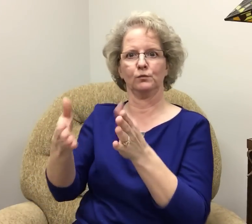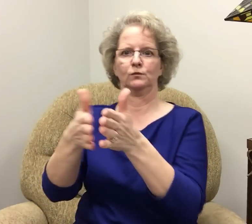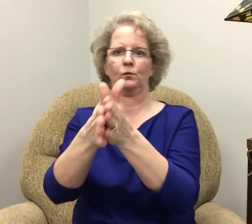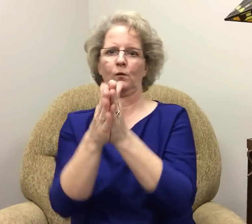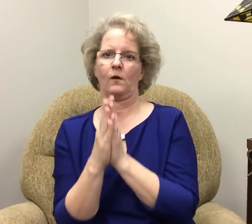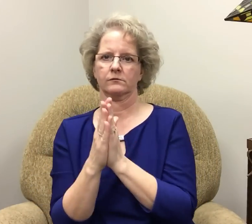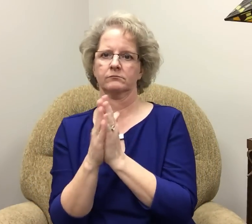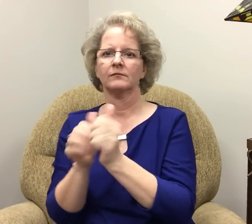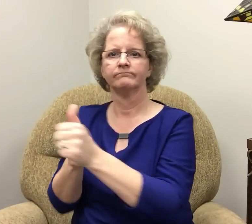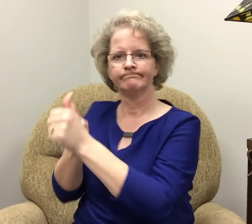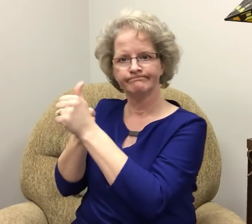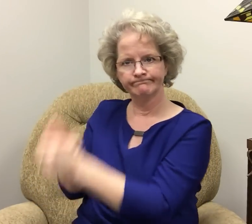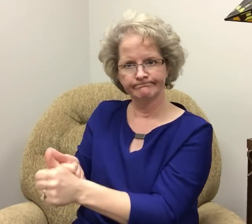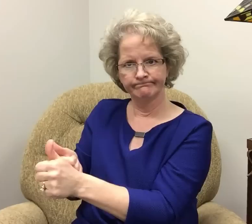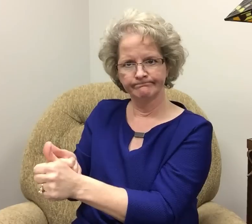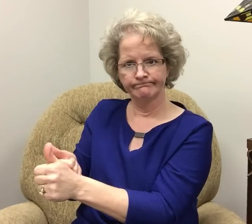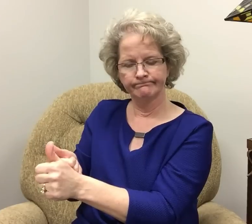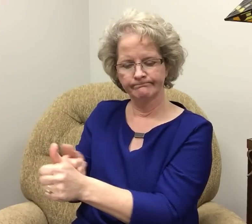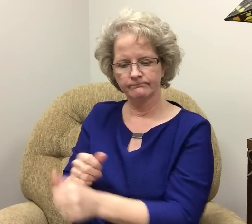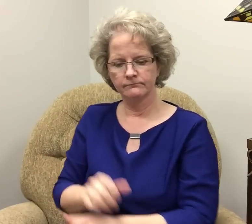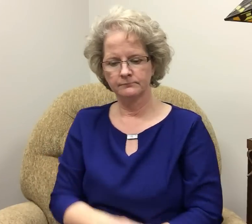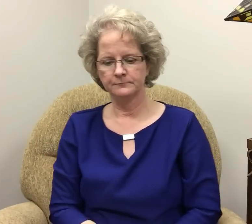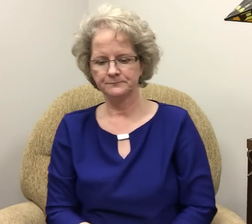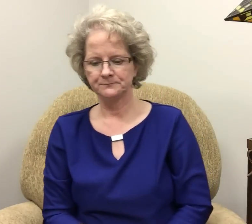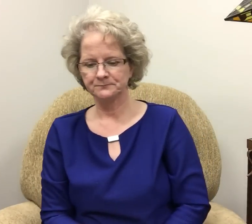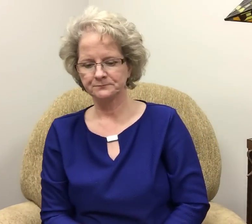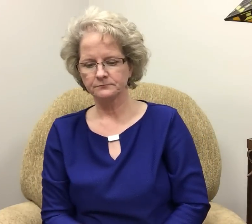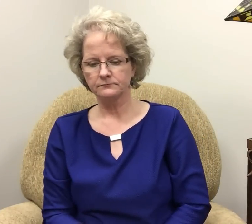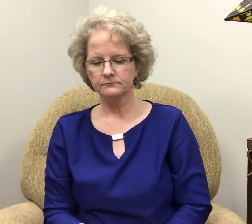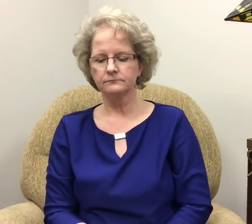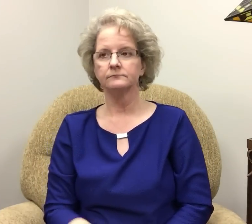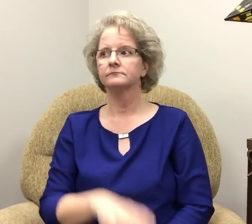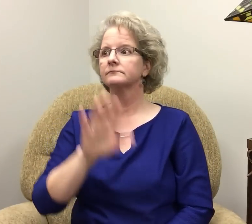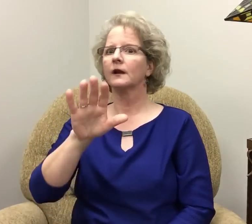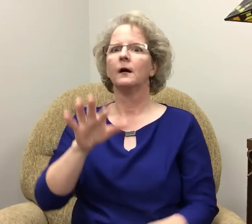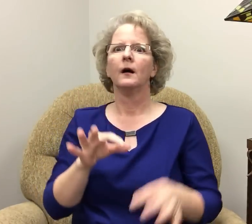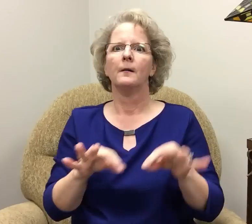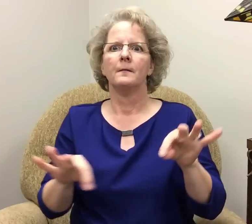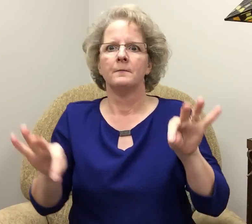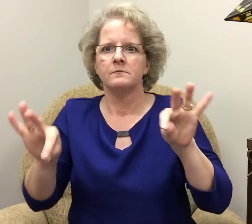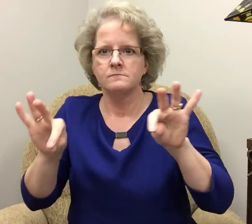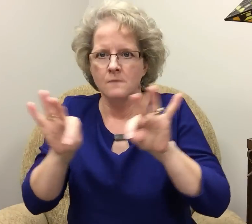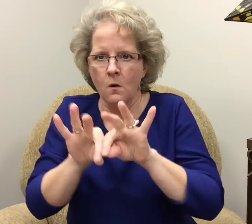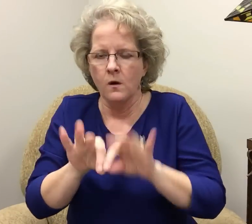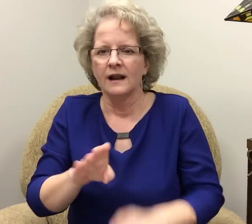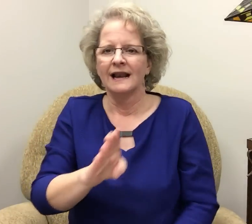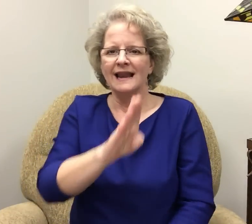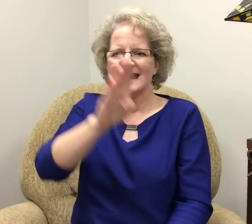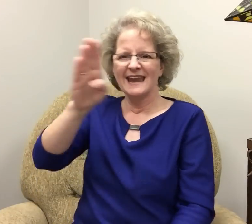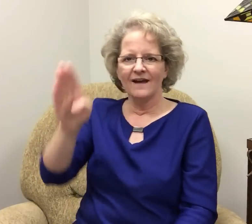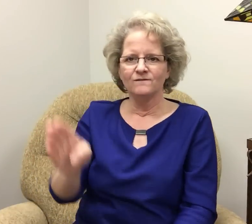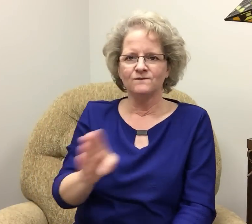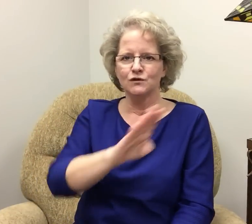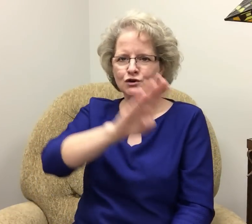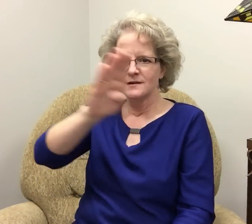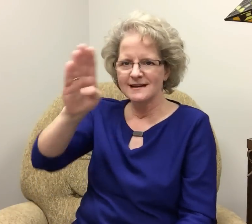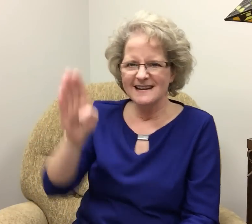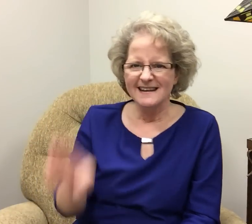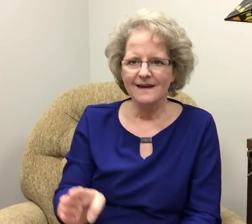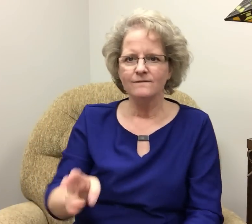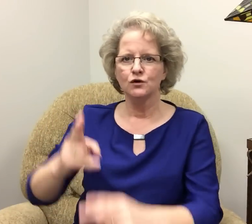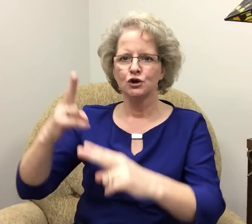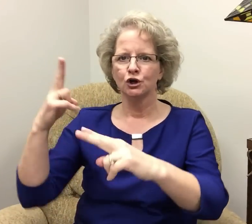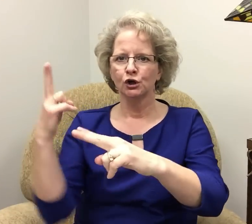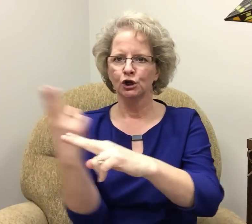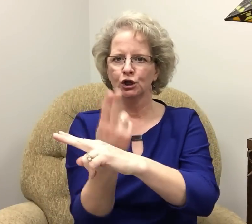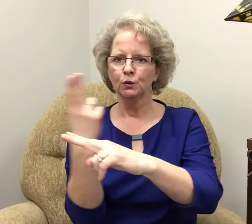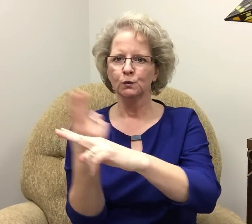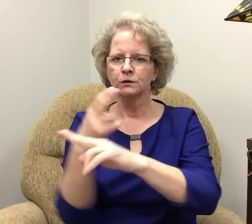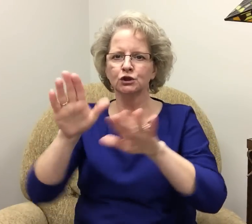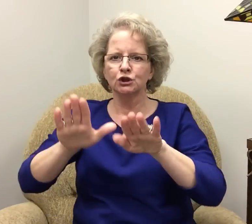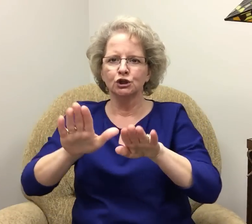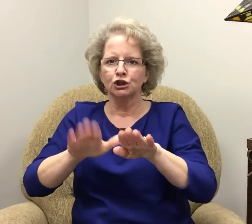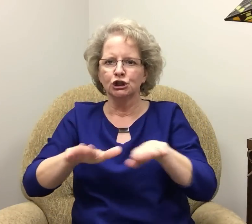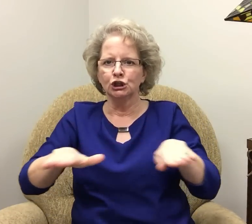an American Sign Language Interpreter be brought in.